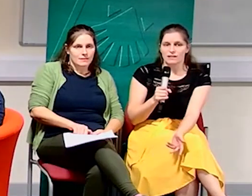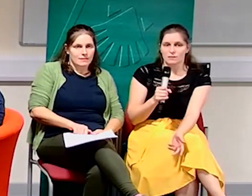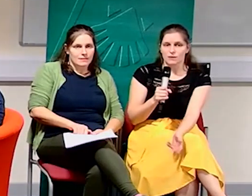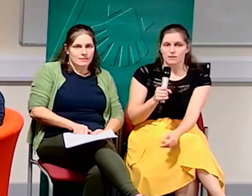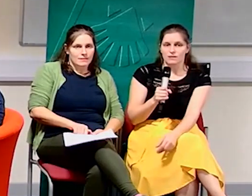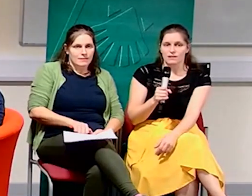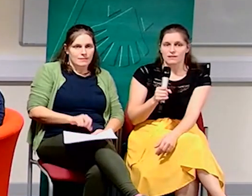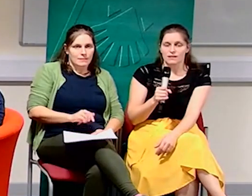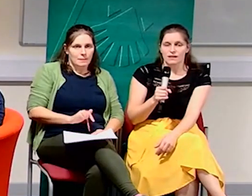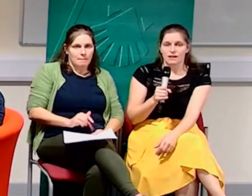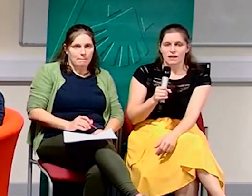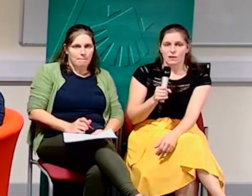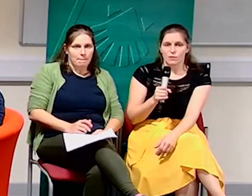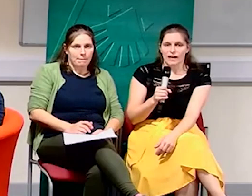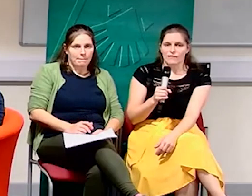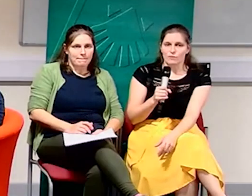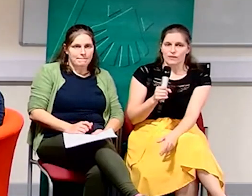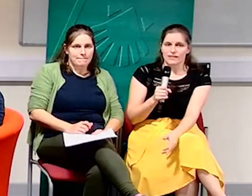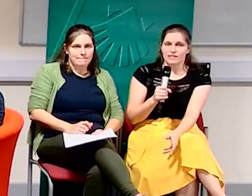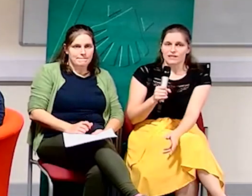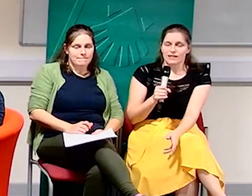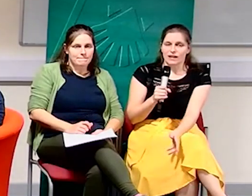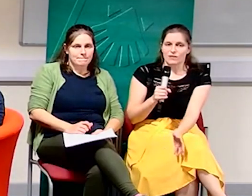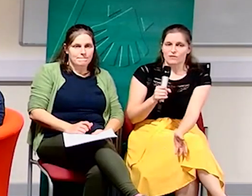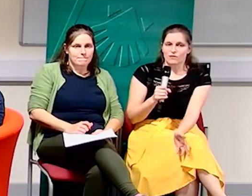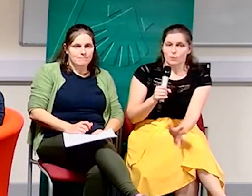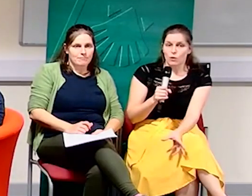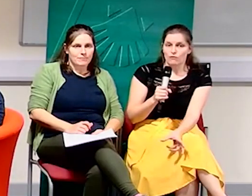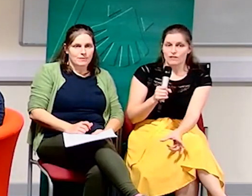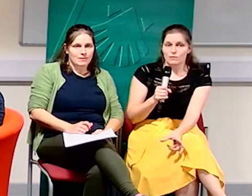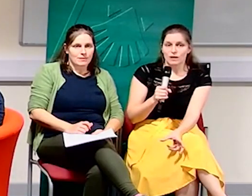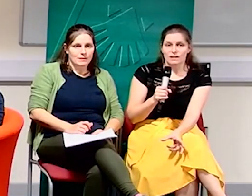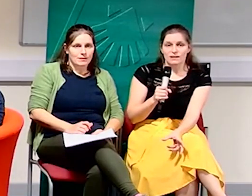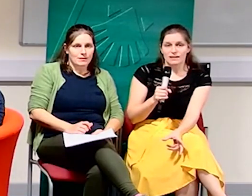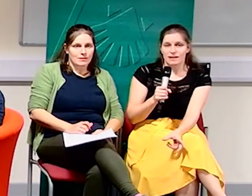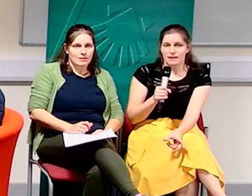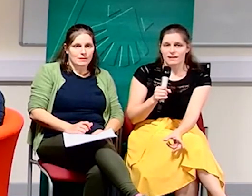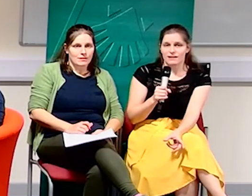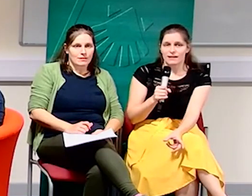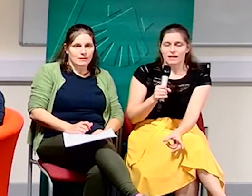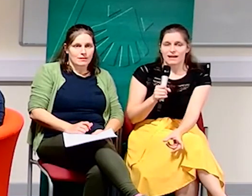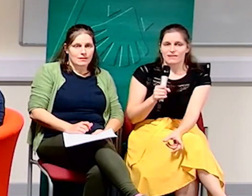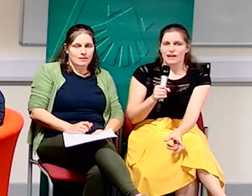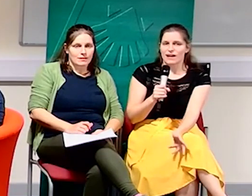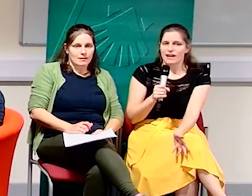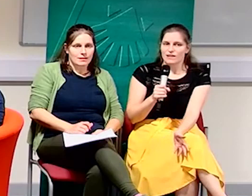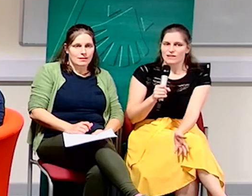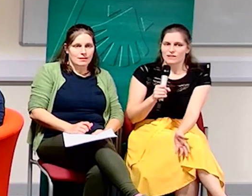suppose that we have we need to get that support for written work and things like that and the fact